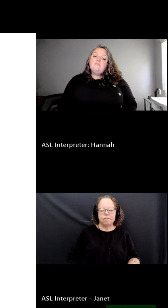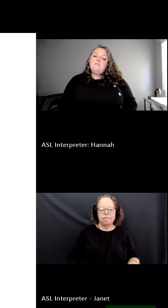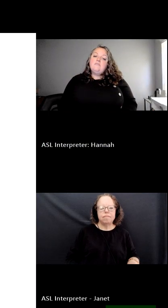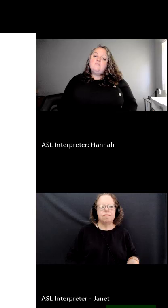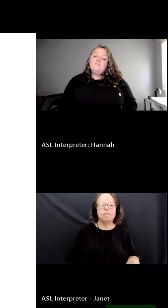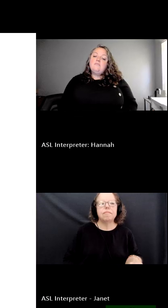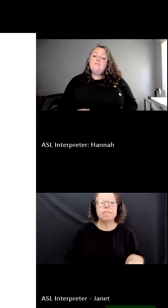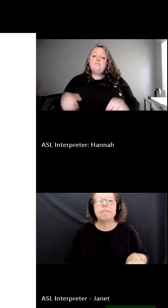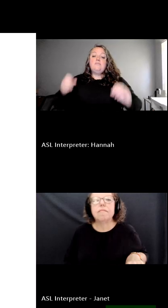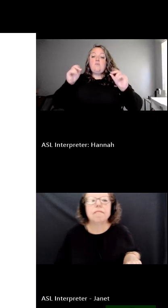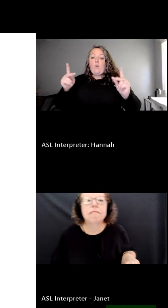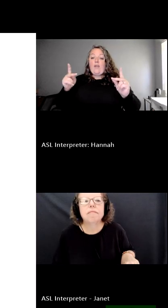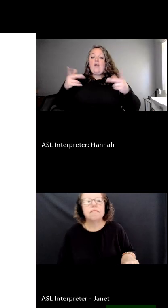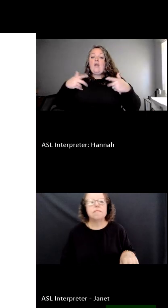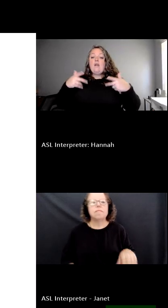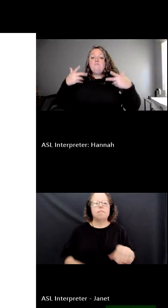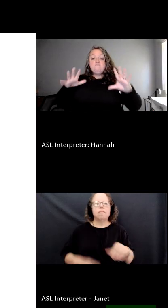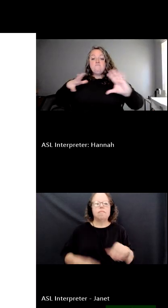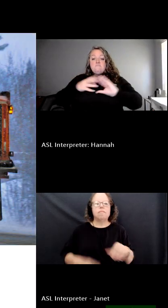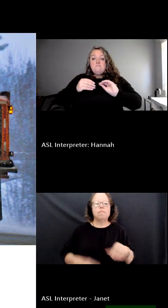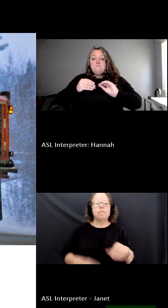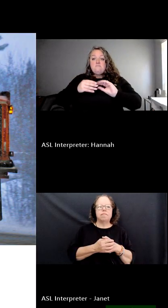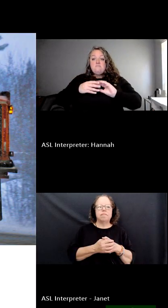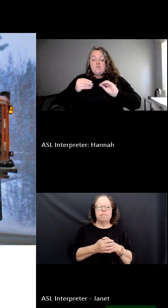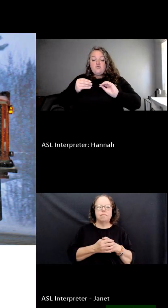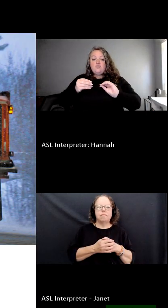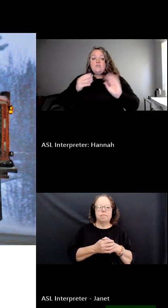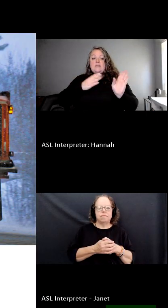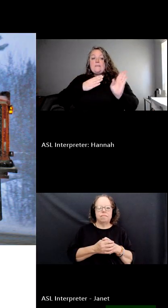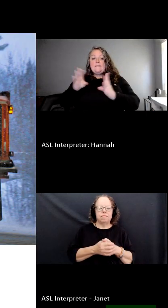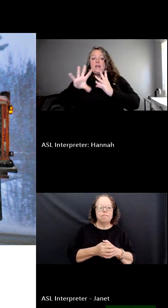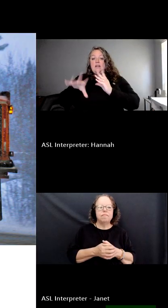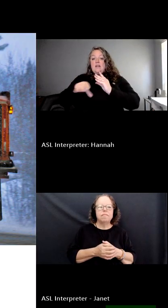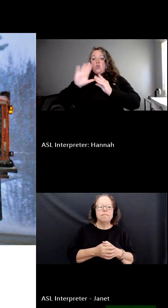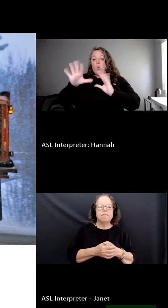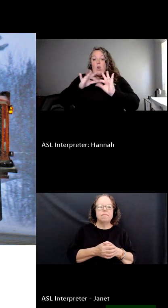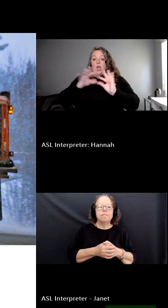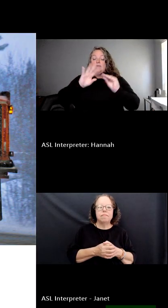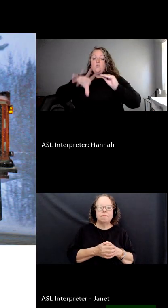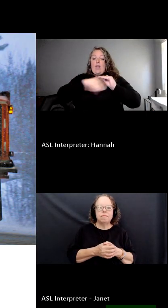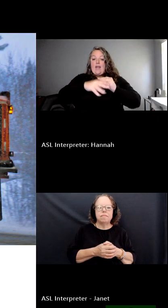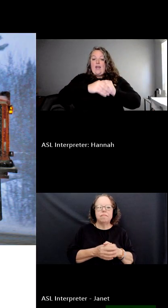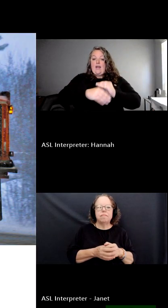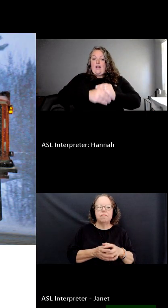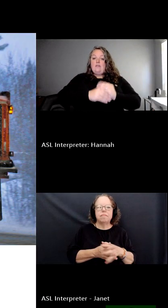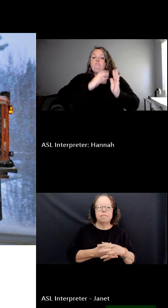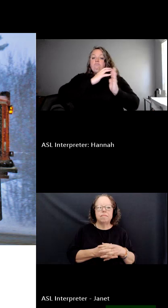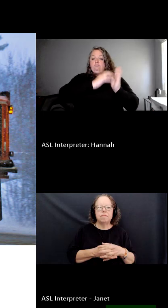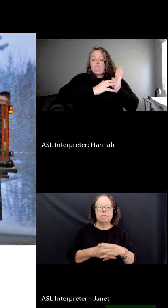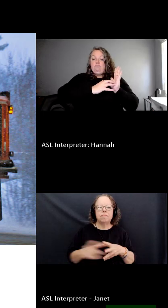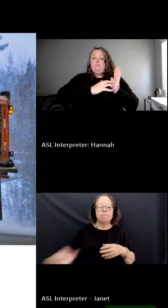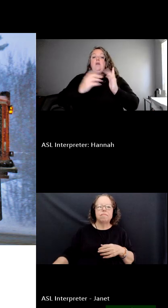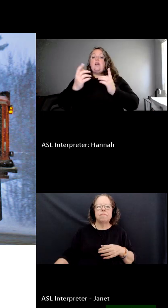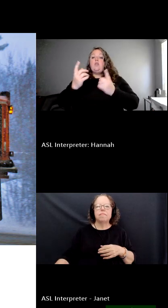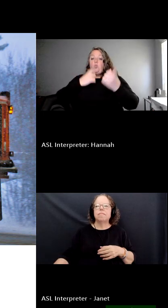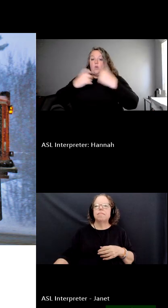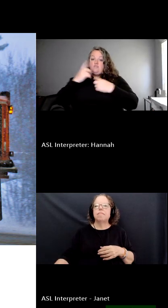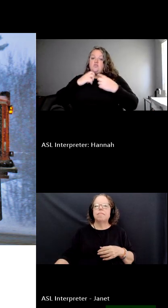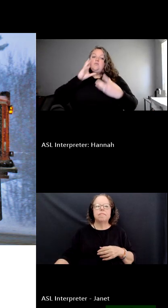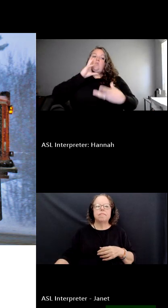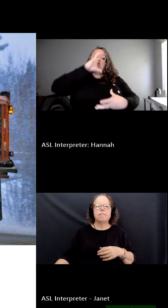All right. As I mentioned, our plan is to add these comments and questions into the final plan